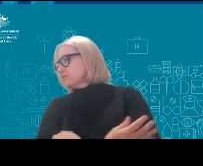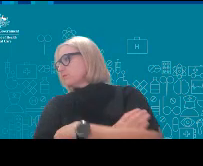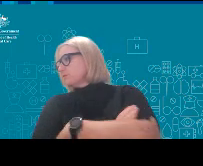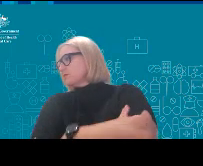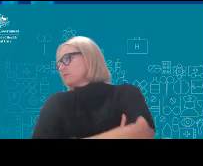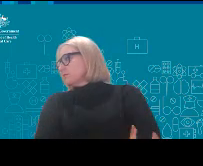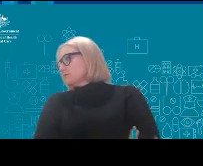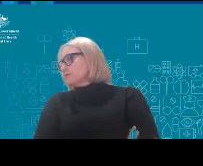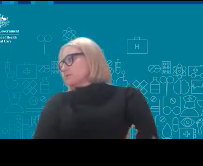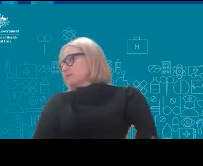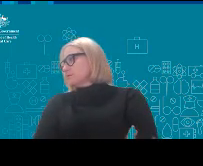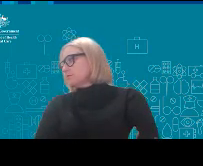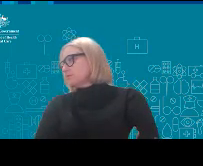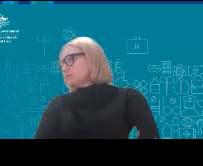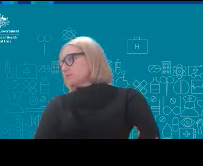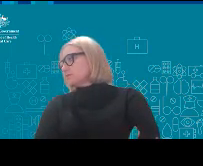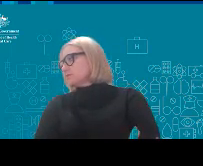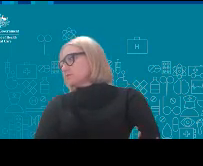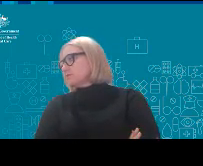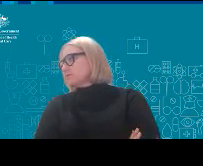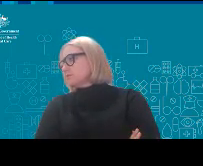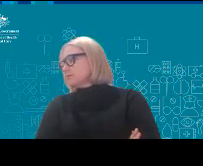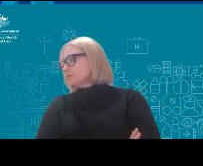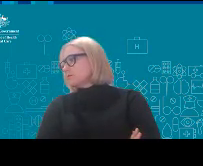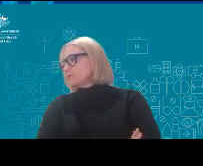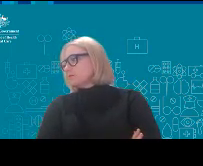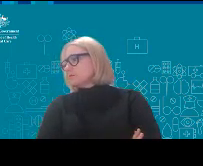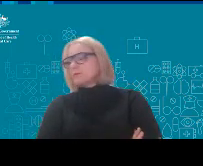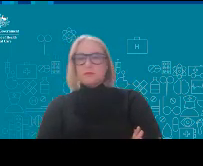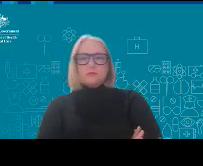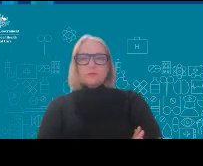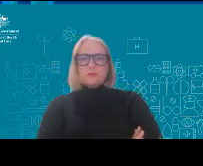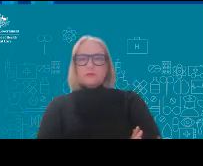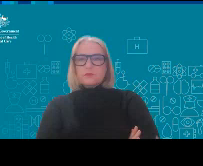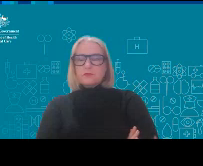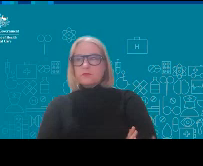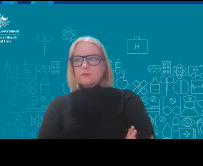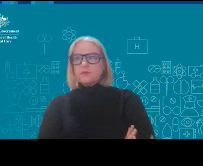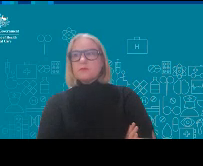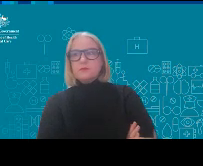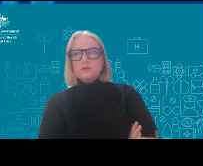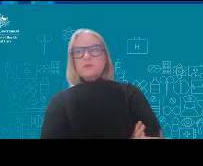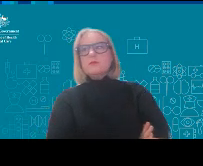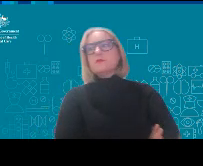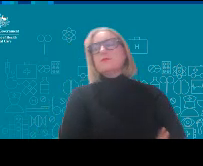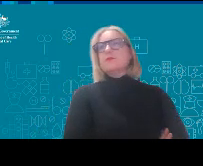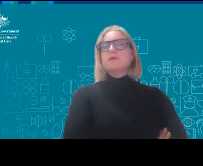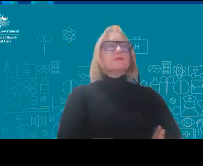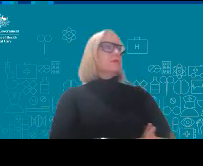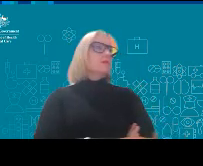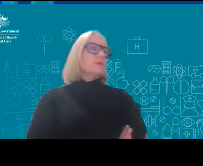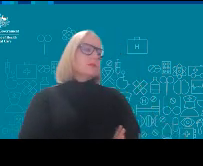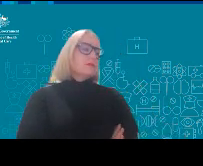But unlike registration approval of residential care homes is ongoing so any current MPS services